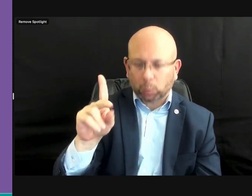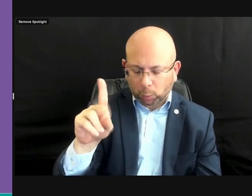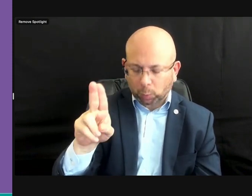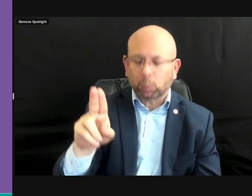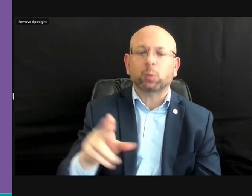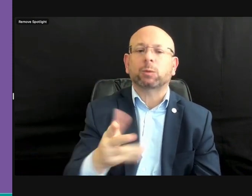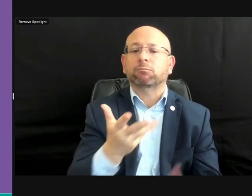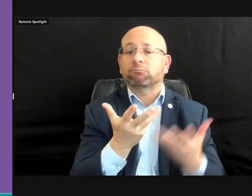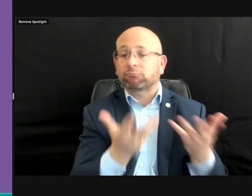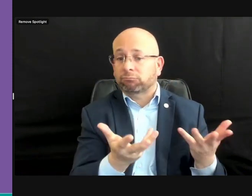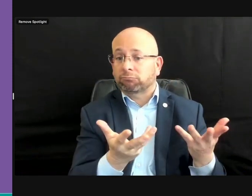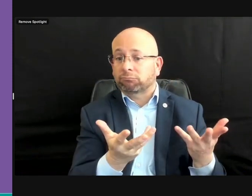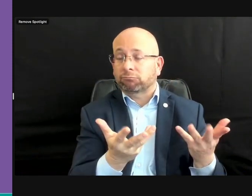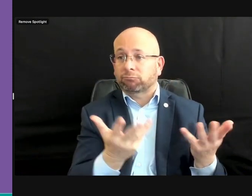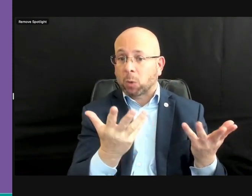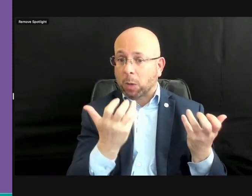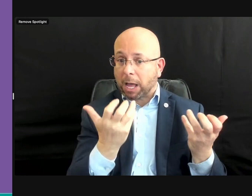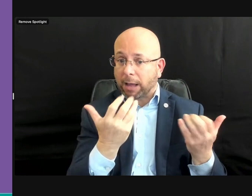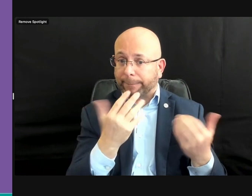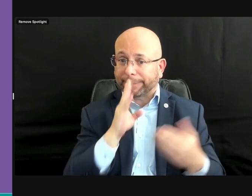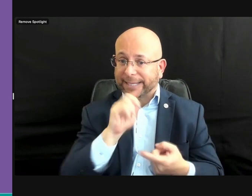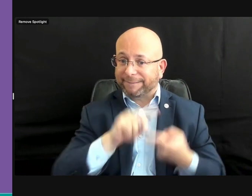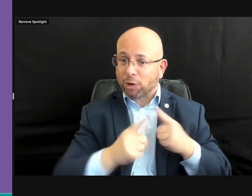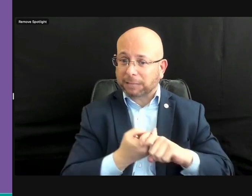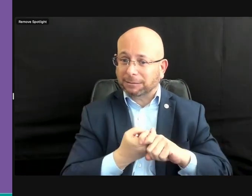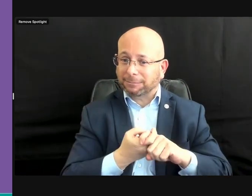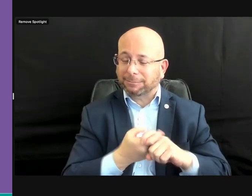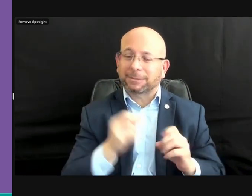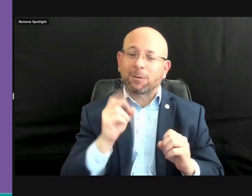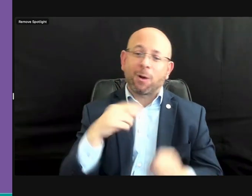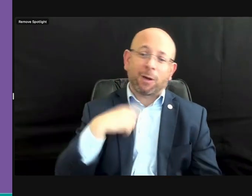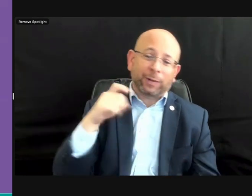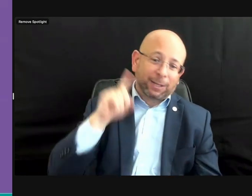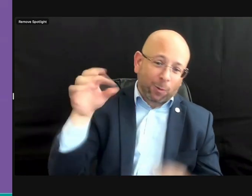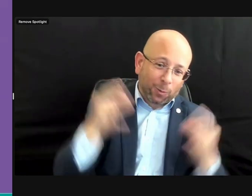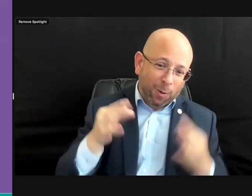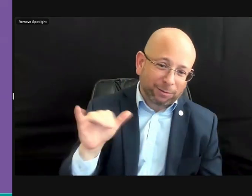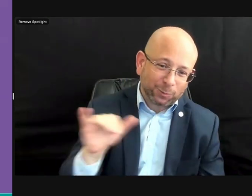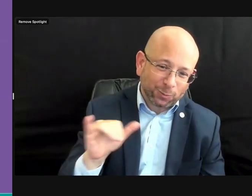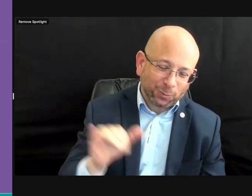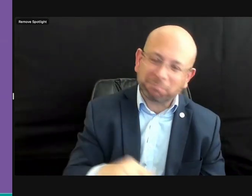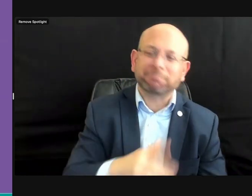and let them know that we could do this the friendly way. Or we could take this to court too.